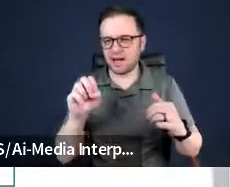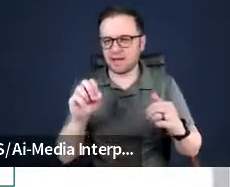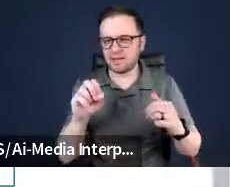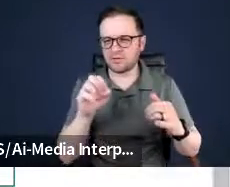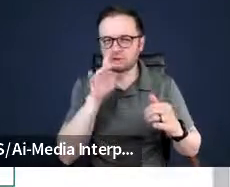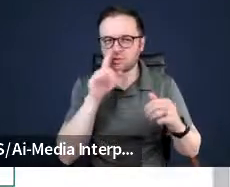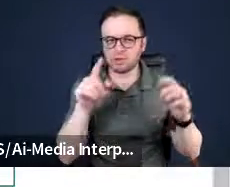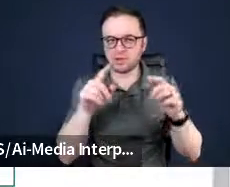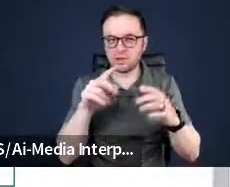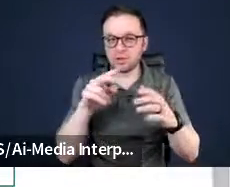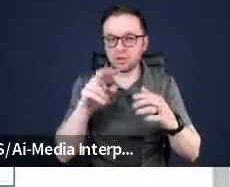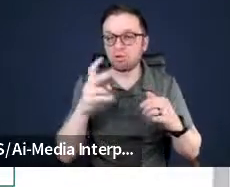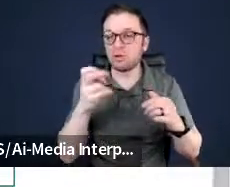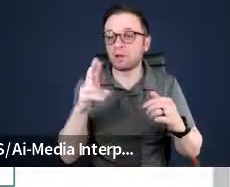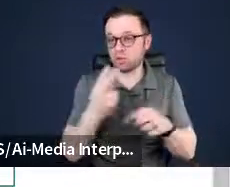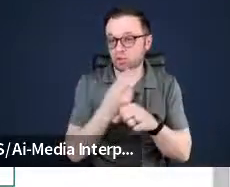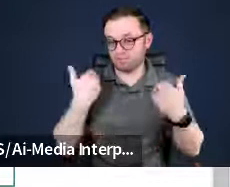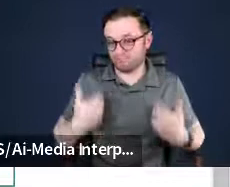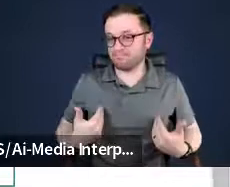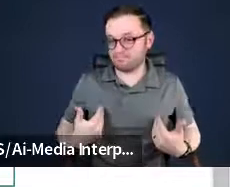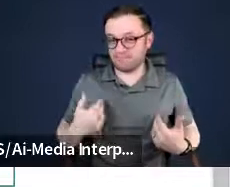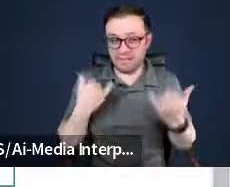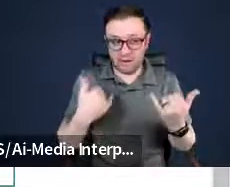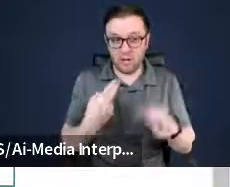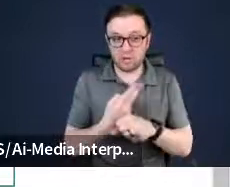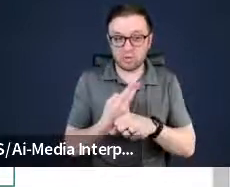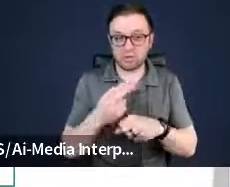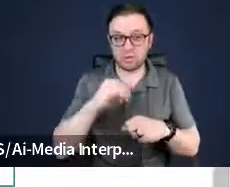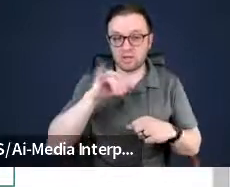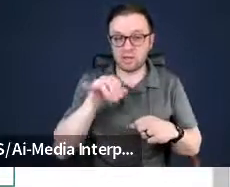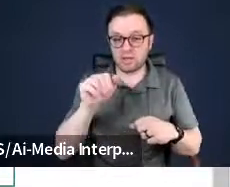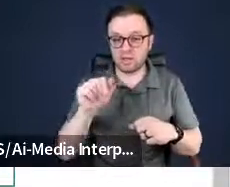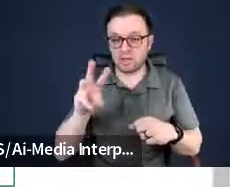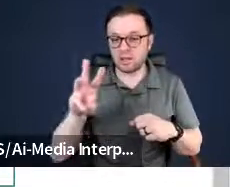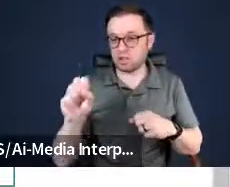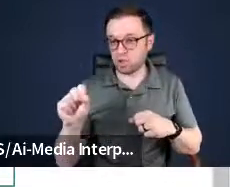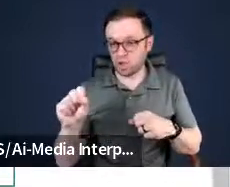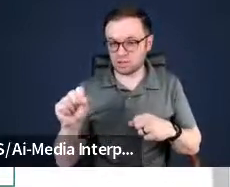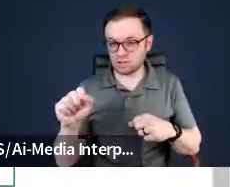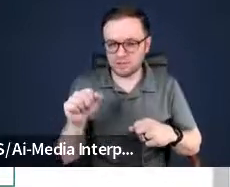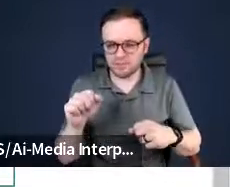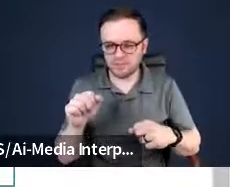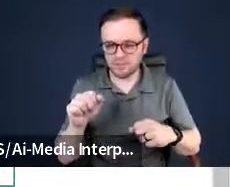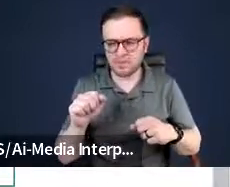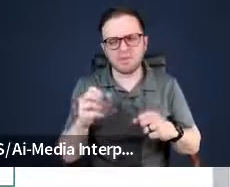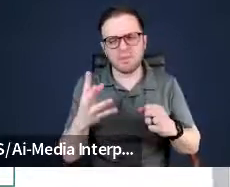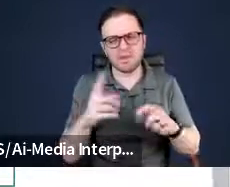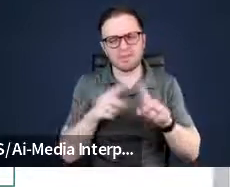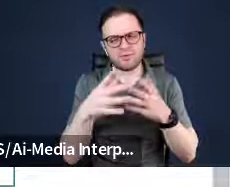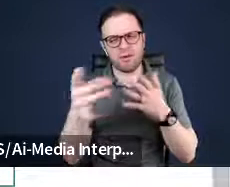I am a native screen reader user. The screen reader that I'm using currently is JAWS